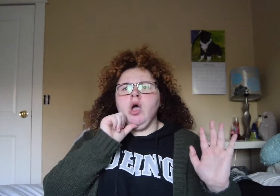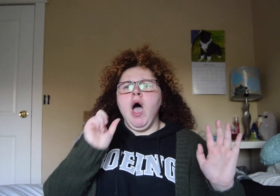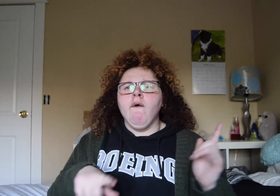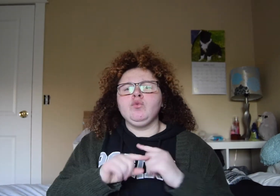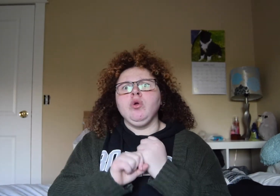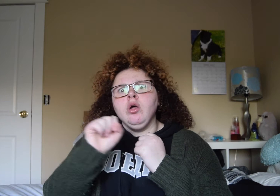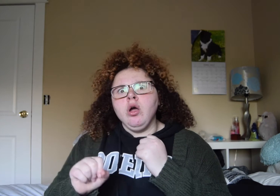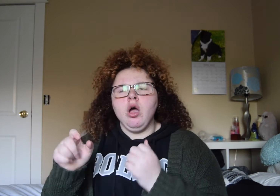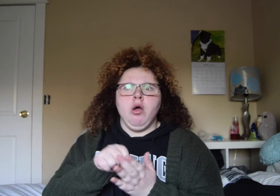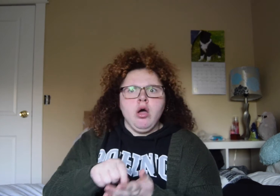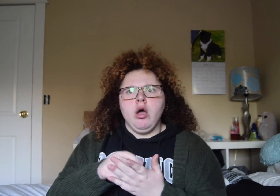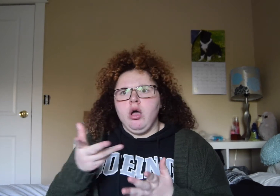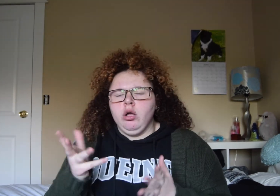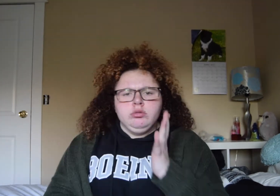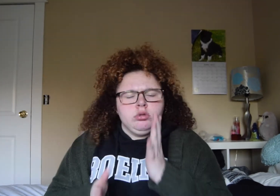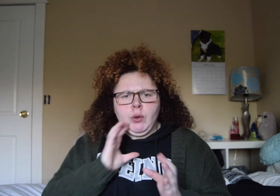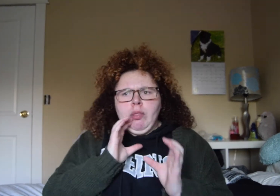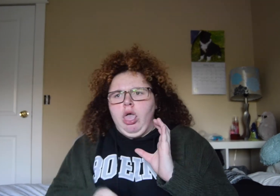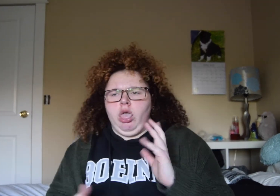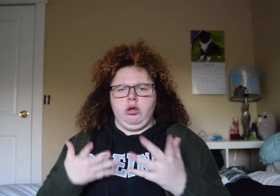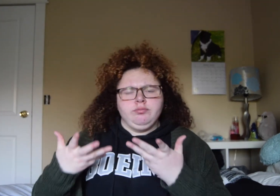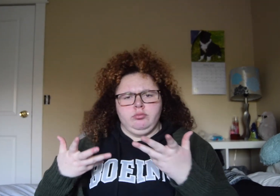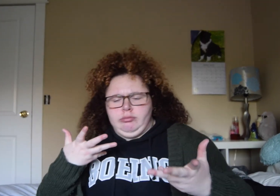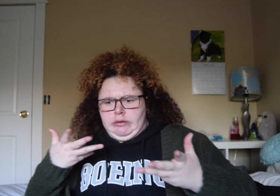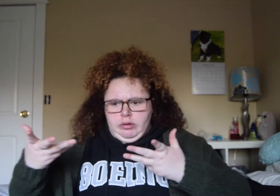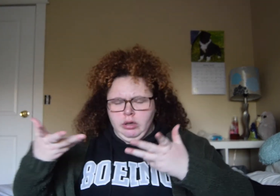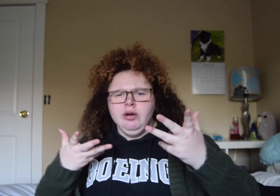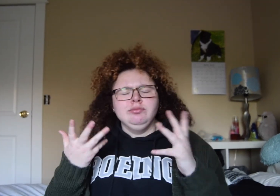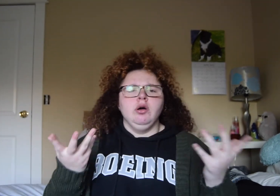Not having to take up so much time, write down what you have to say, miscommunication